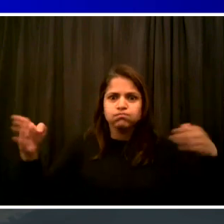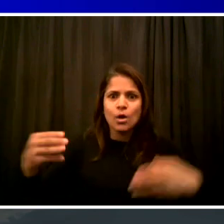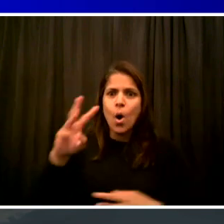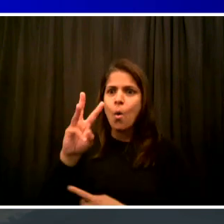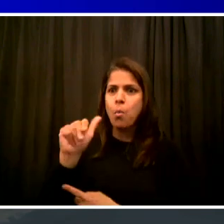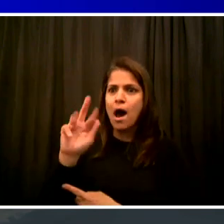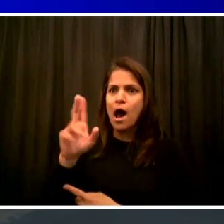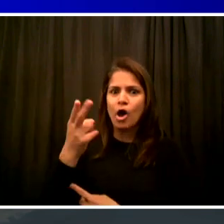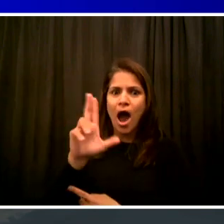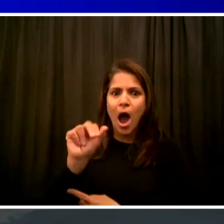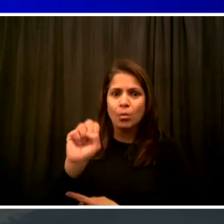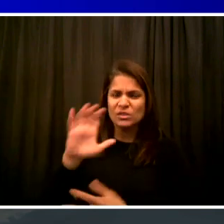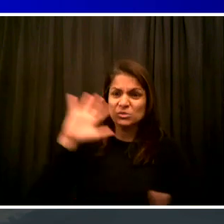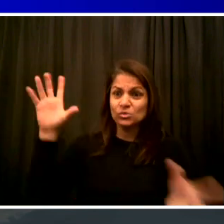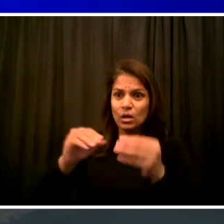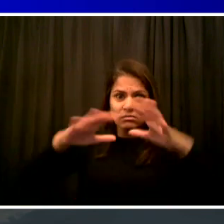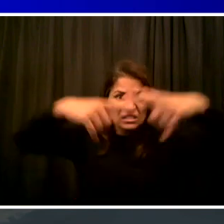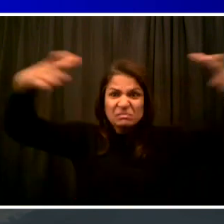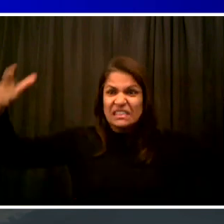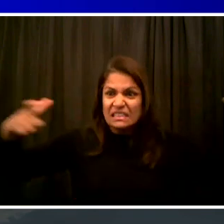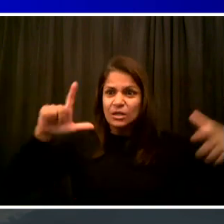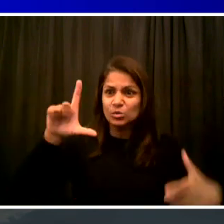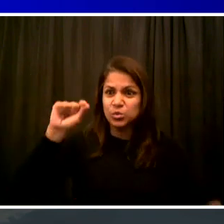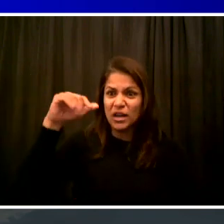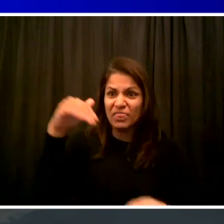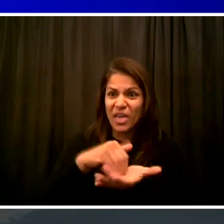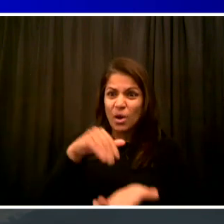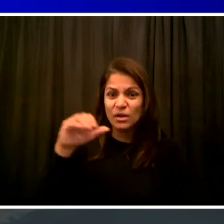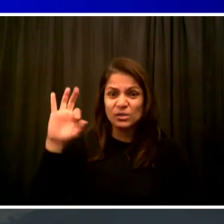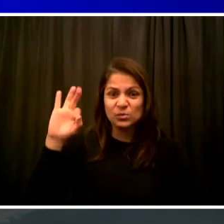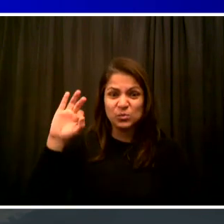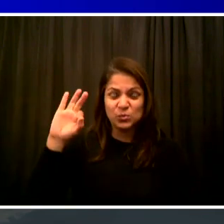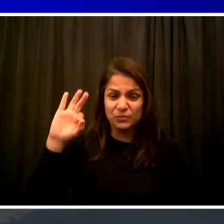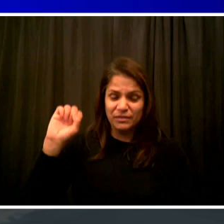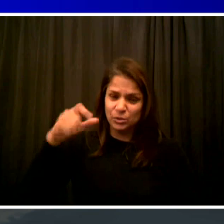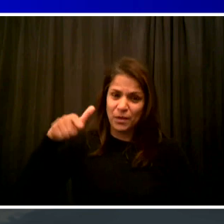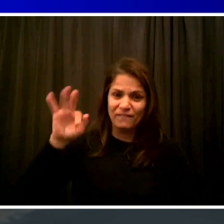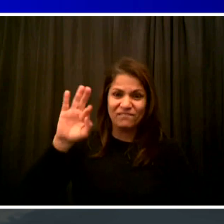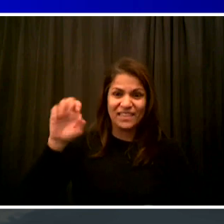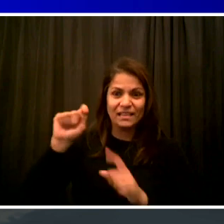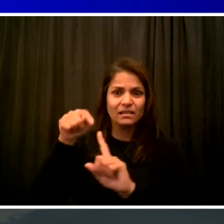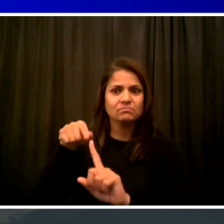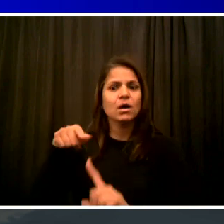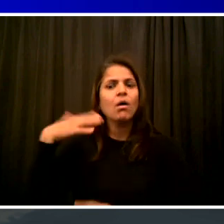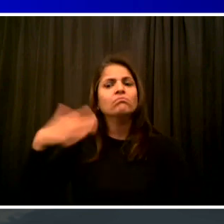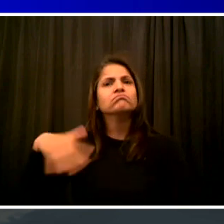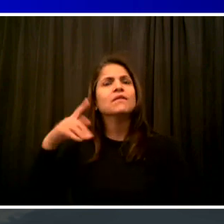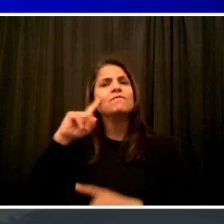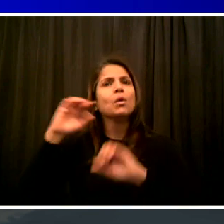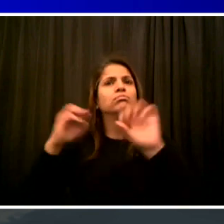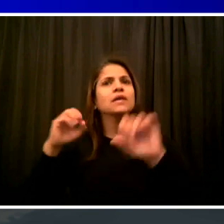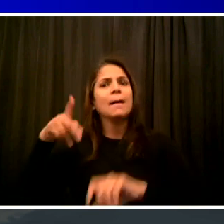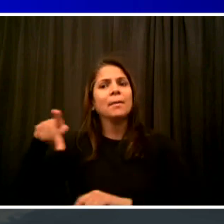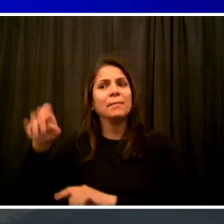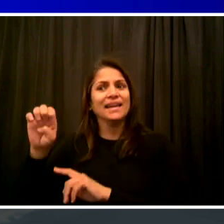FEET OF PPE STORAGE SPACE AND HELPING WITH DELIVERY OF PPE FOR HOUSING.